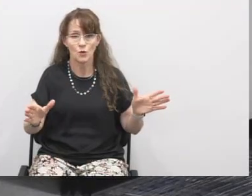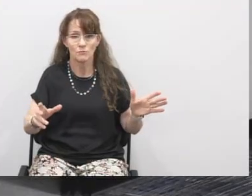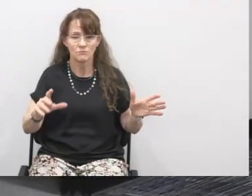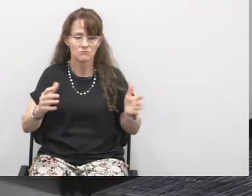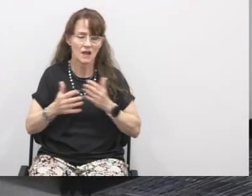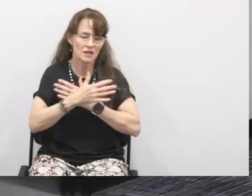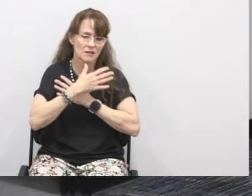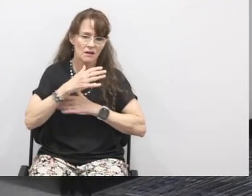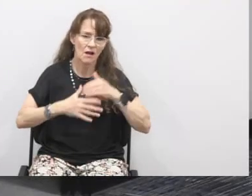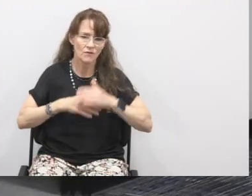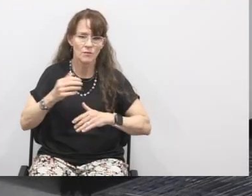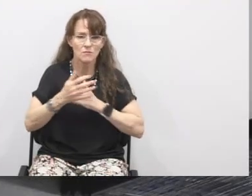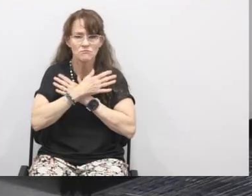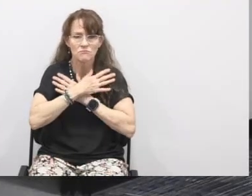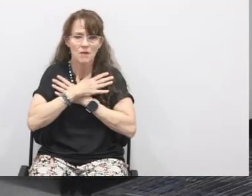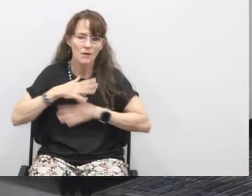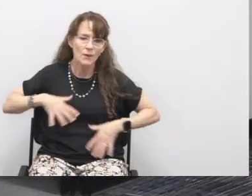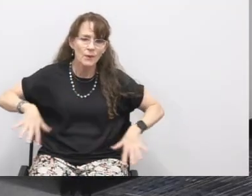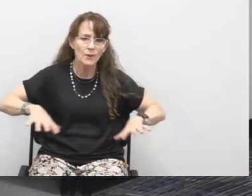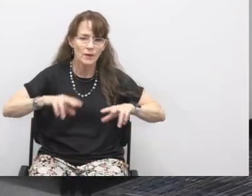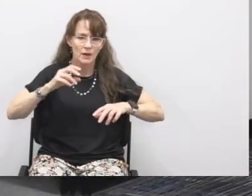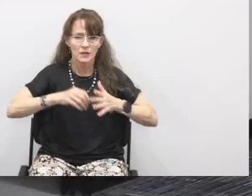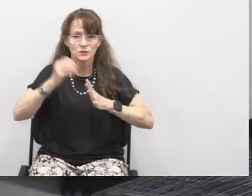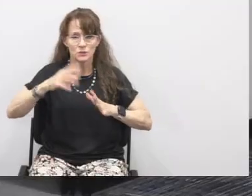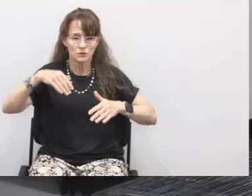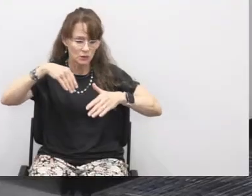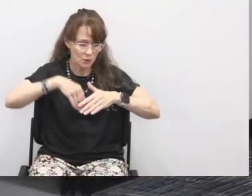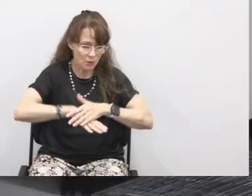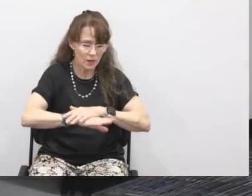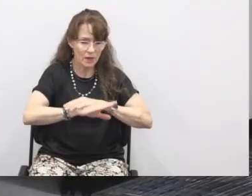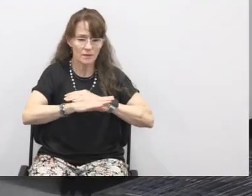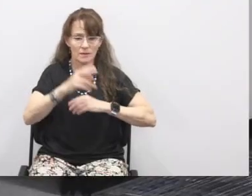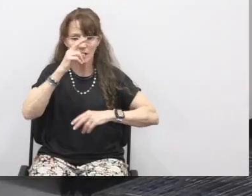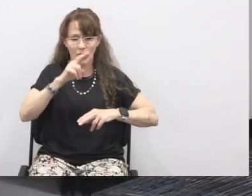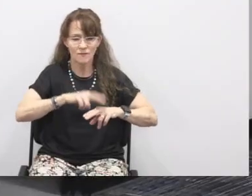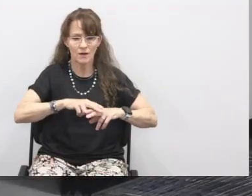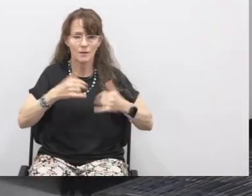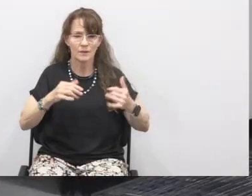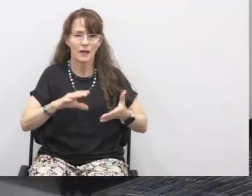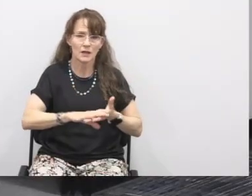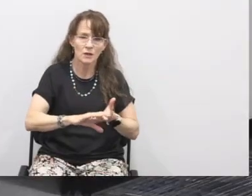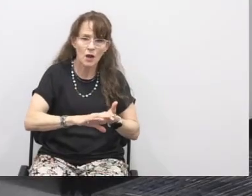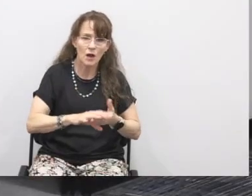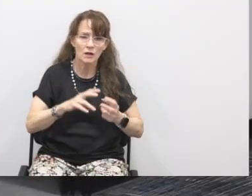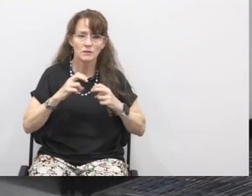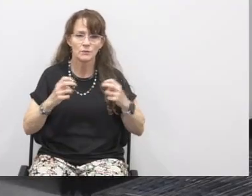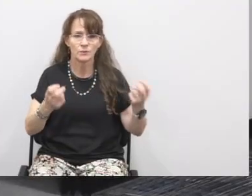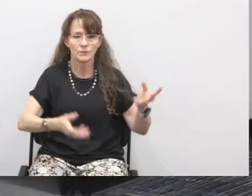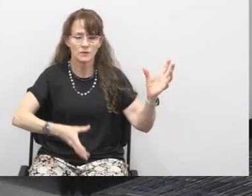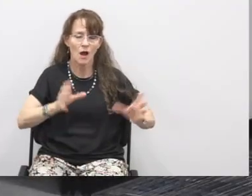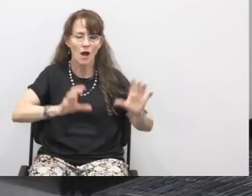and there would be a lot of students who could go in, have fun, play cards, you know, just talk with them as well.